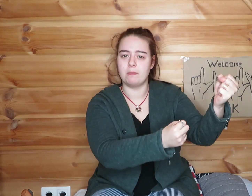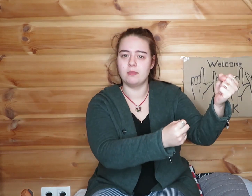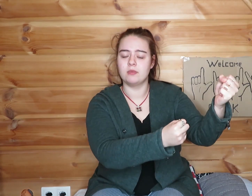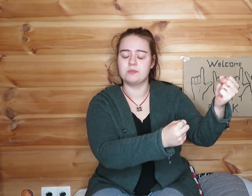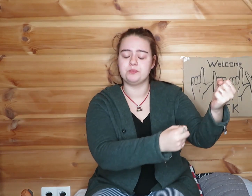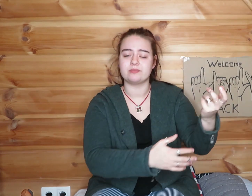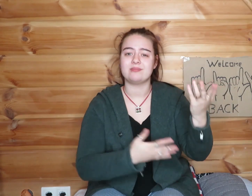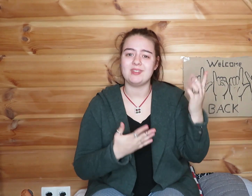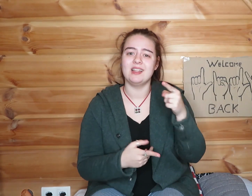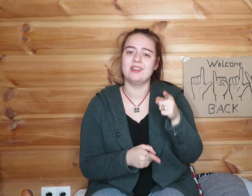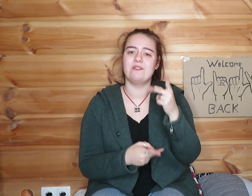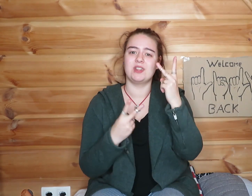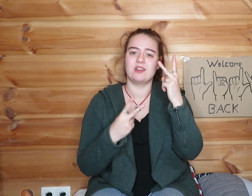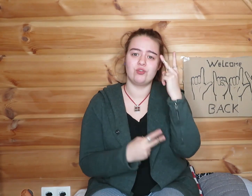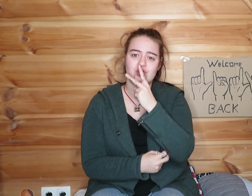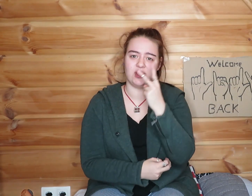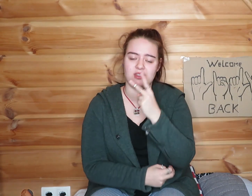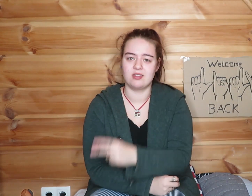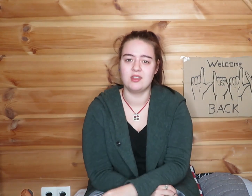That is important to understand.